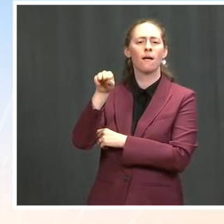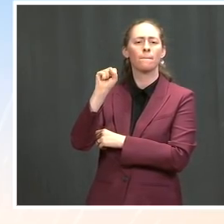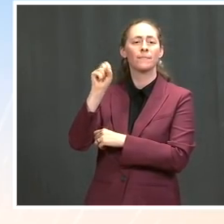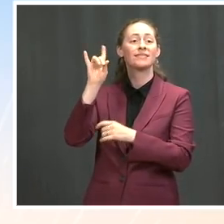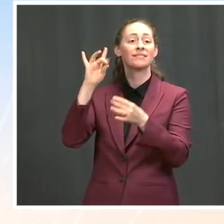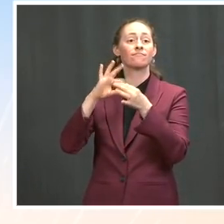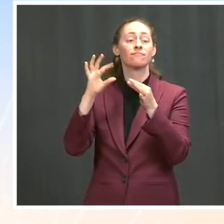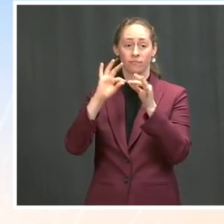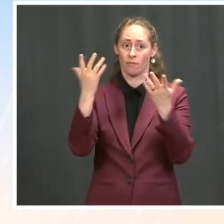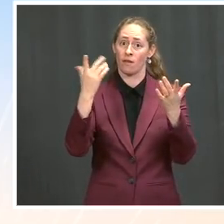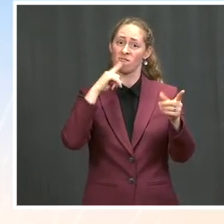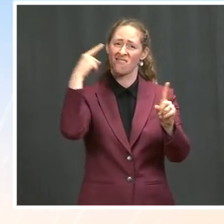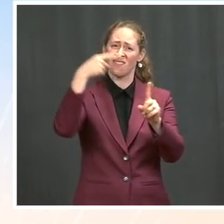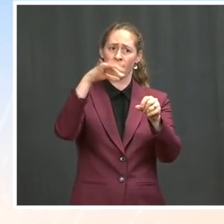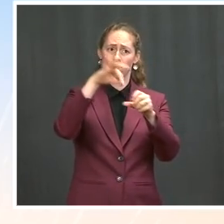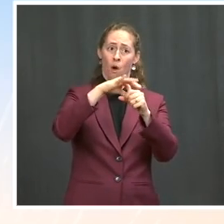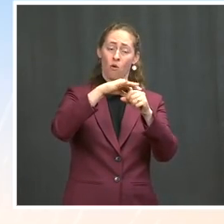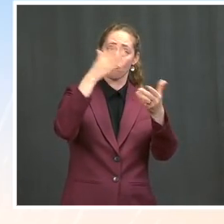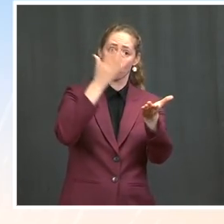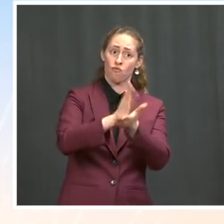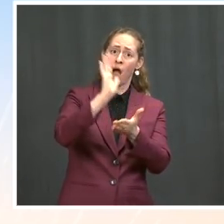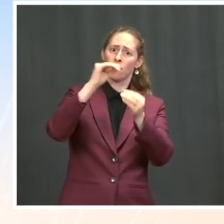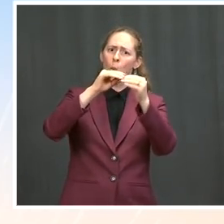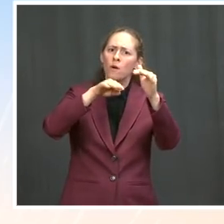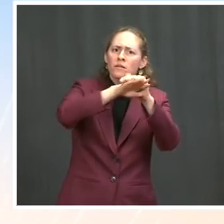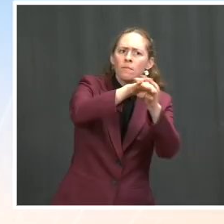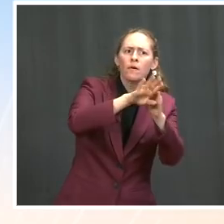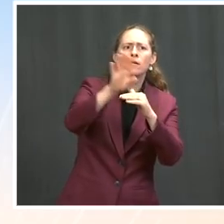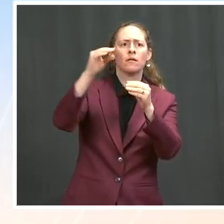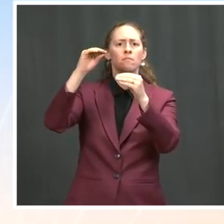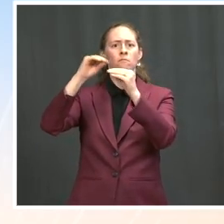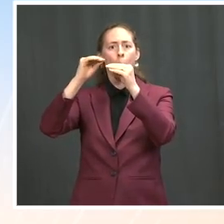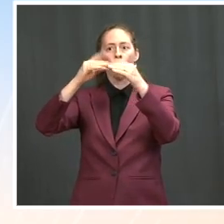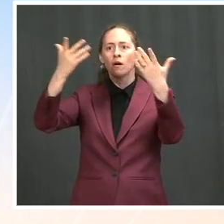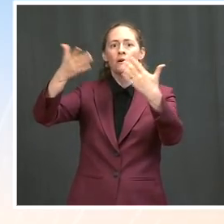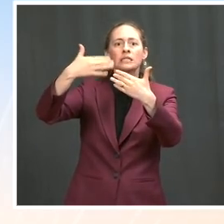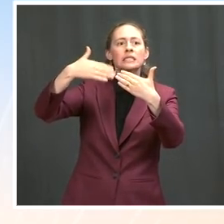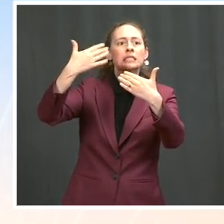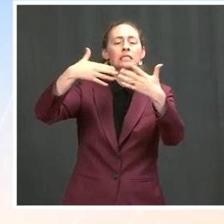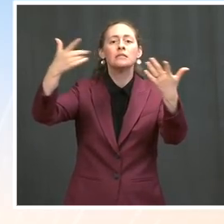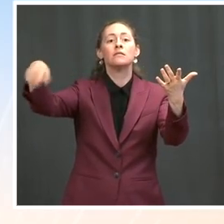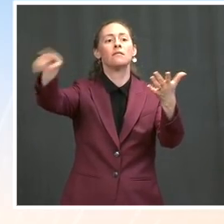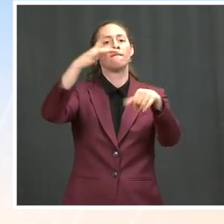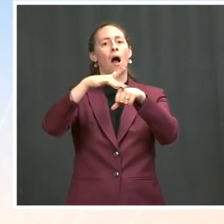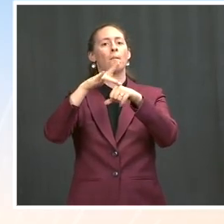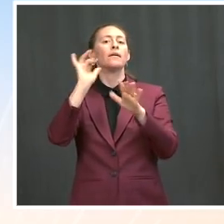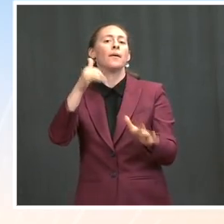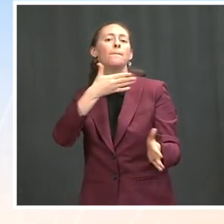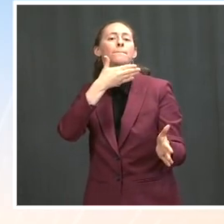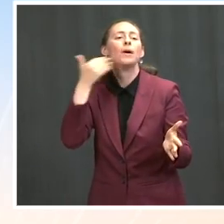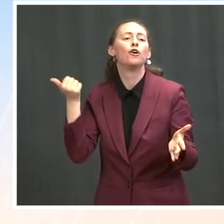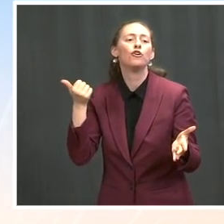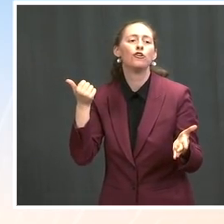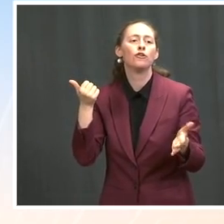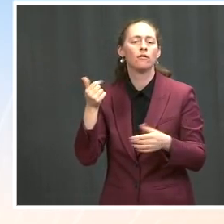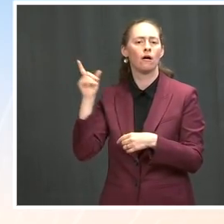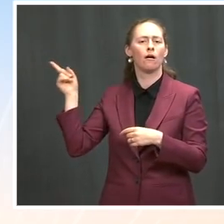making voting more available is a good thing. And he certainly is appreciative of the efforts by Senator Manchin